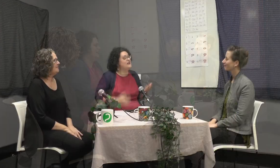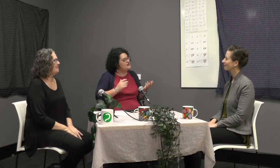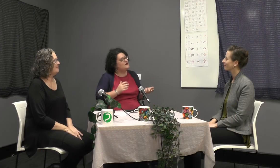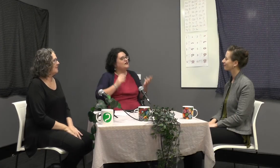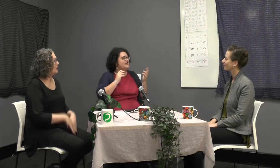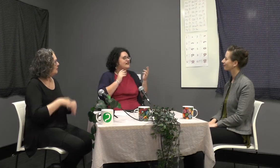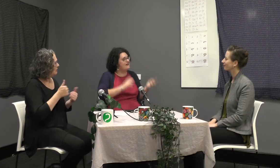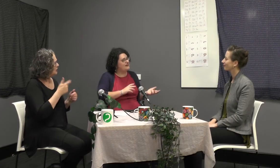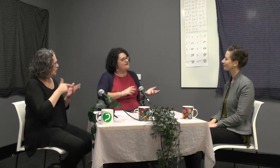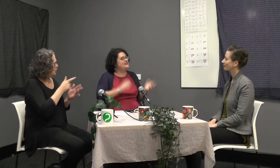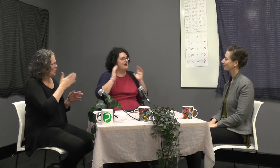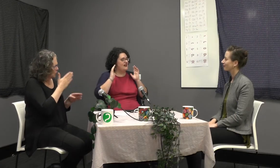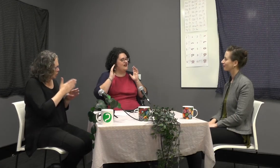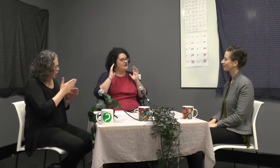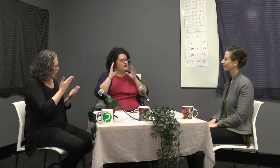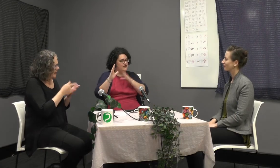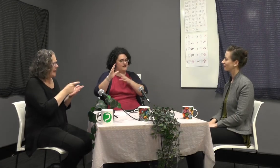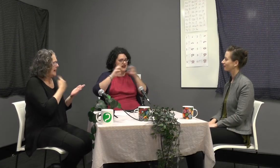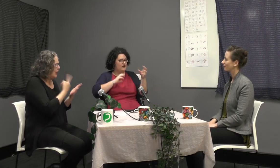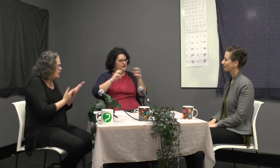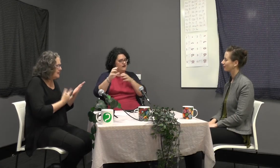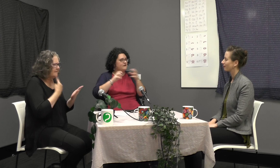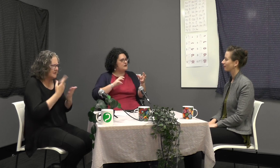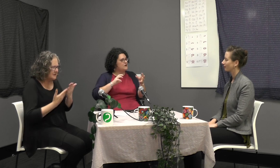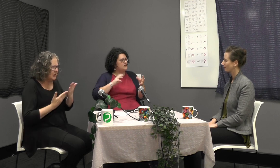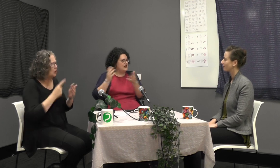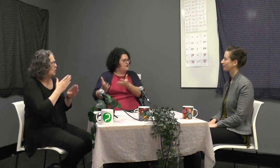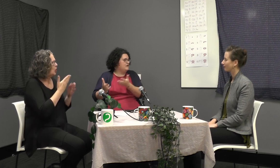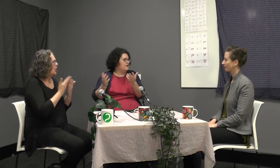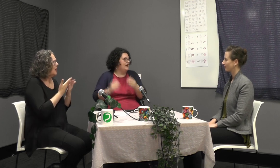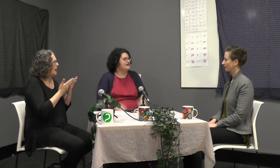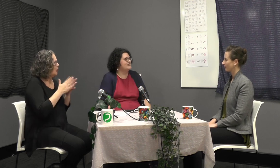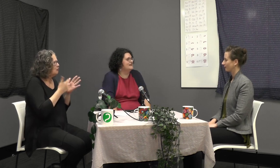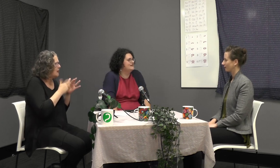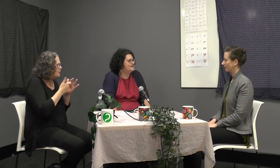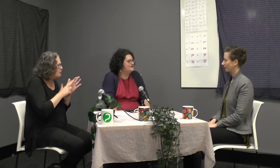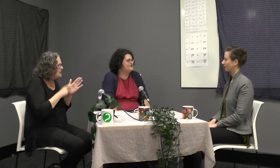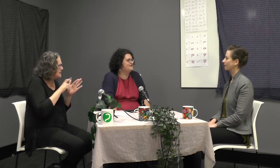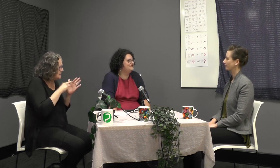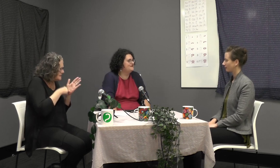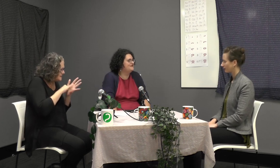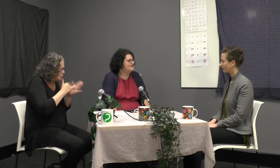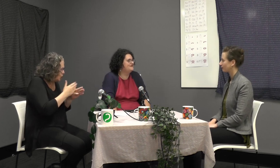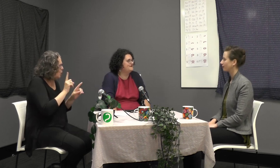G: So, you worked on narratives. You worked on how reference works. And what else?